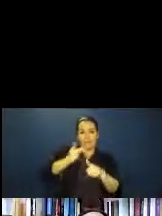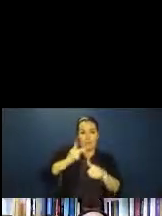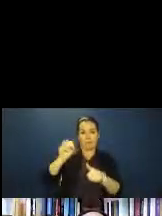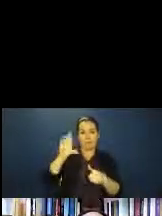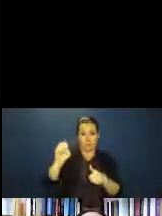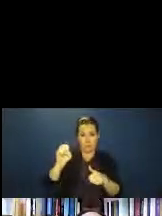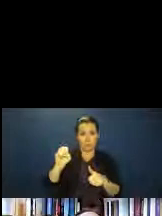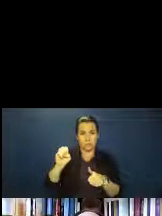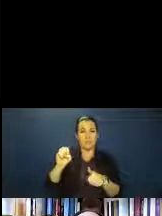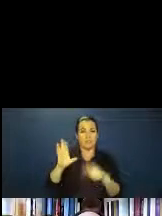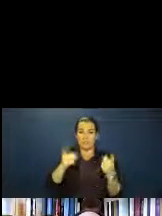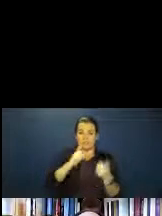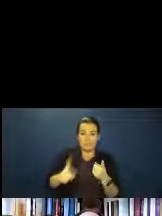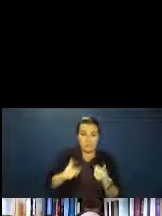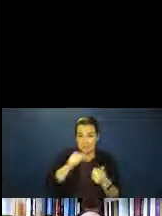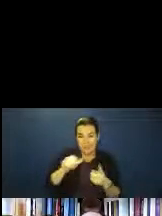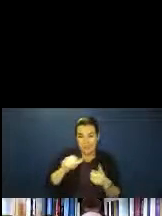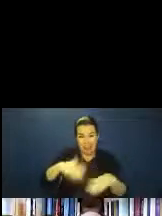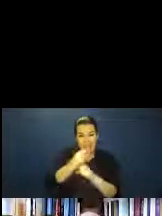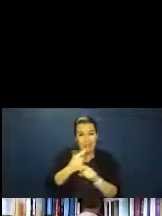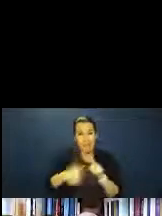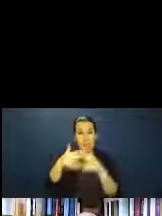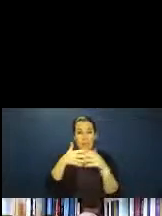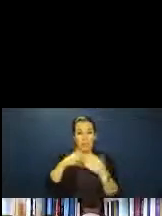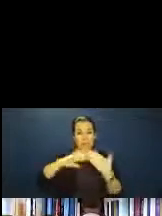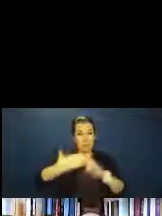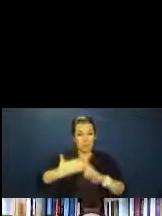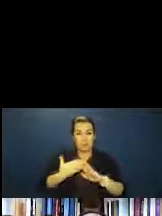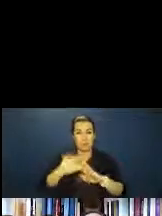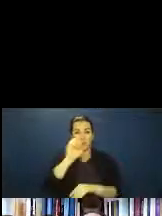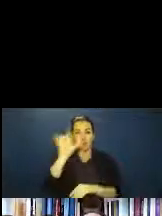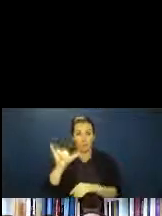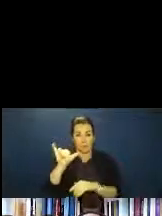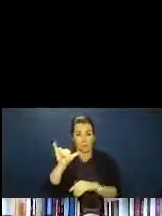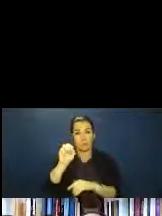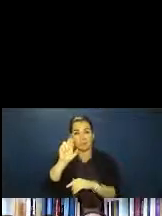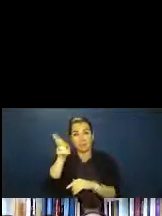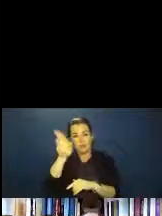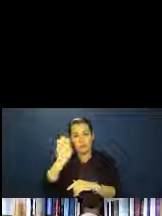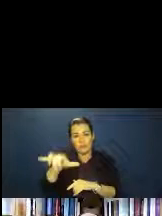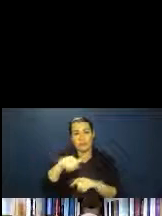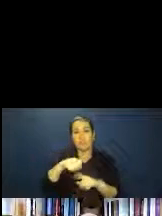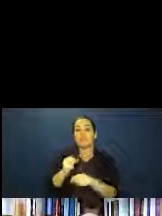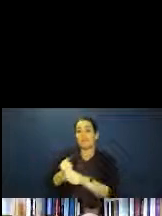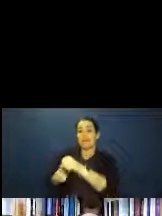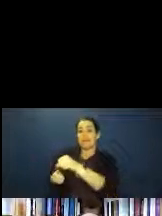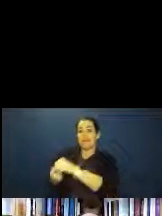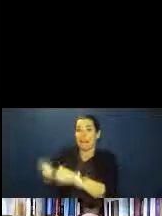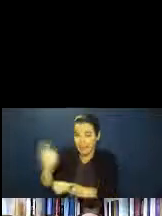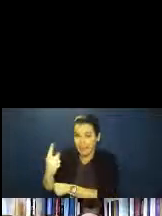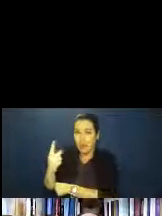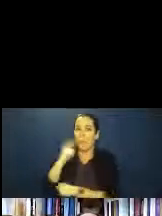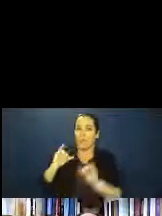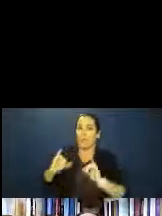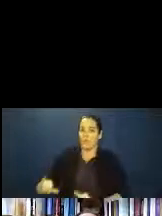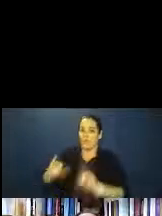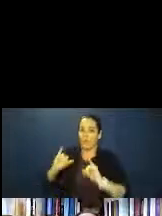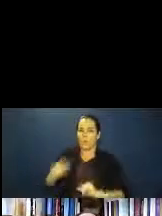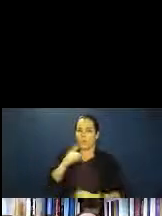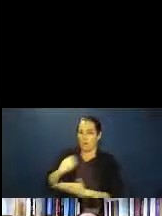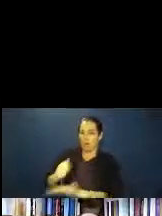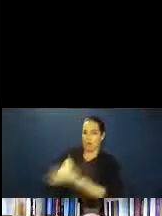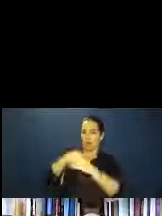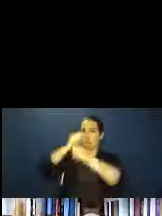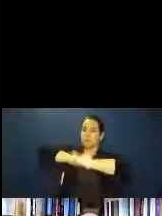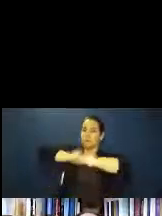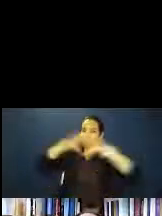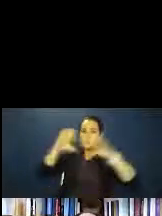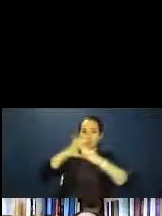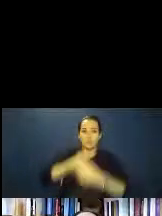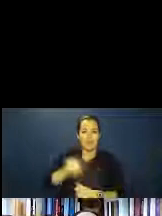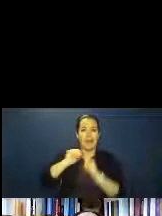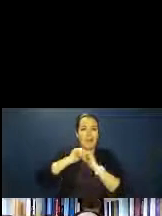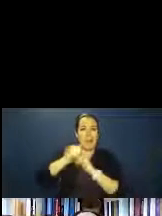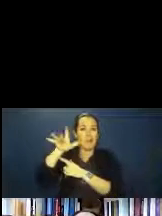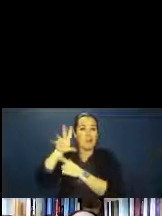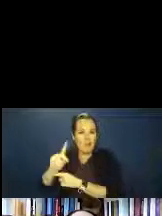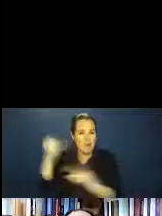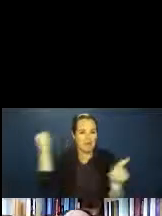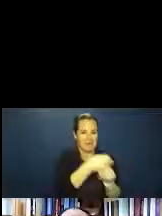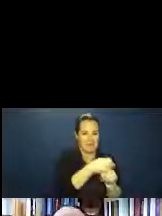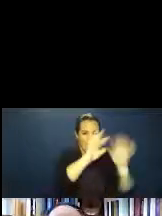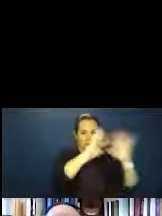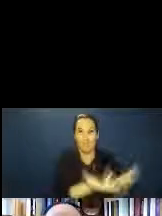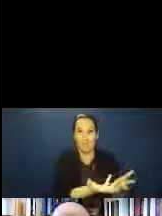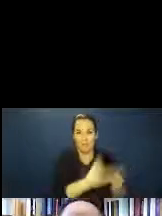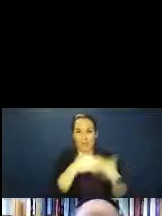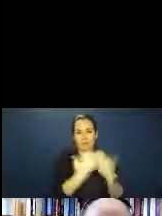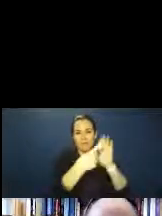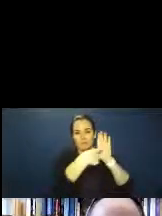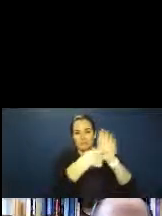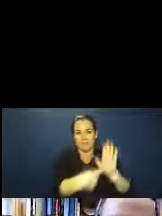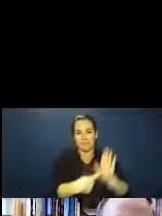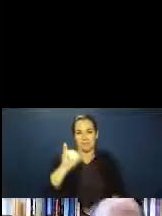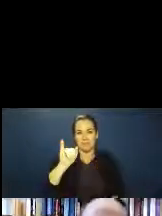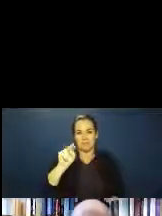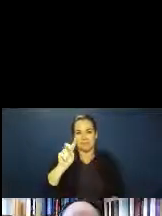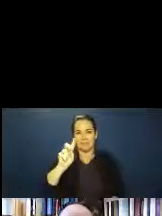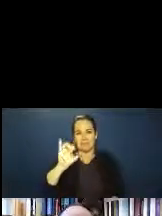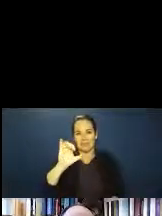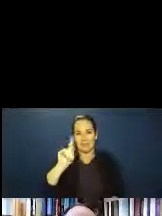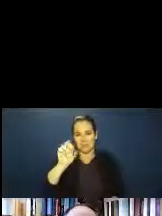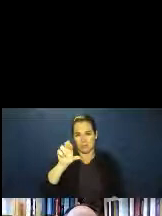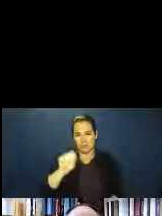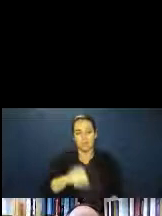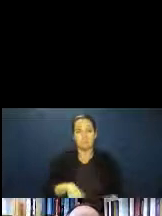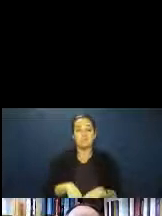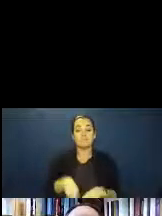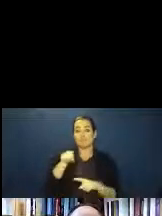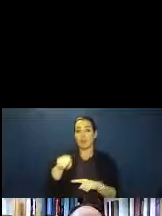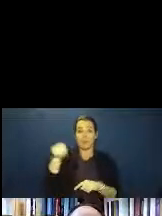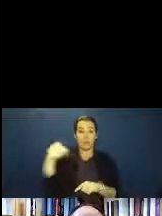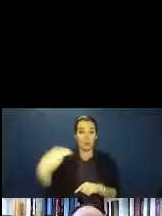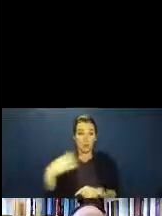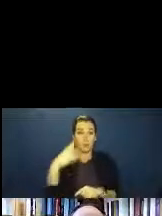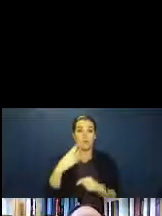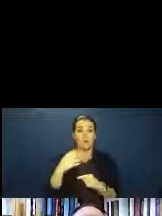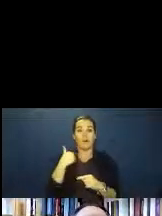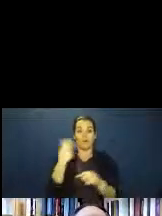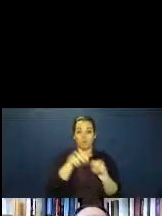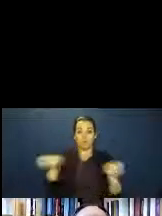and the contribution of the environment of the enablement/disablement process. We'll also be trying to make a call about did it go up or down from last year. Now, of course we don't have yet data for 2020 from the primary sources of data that are used in the compendium and